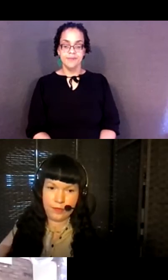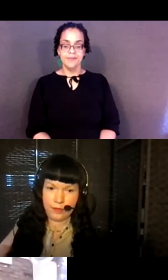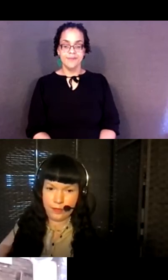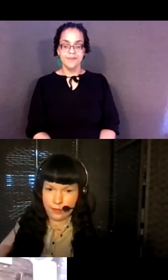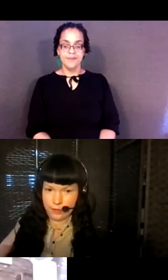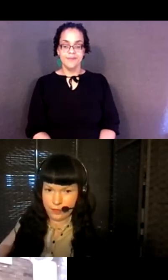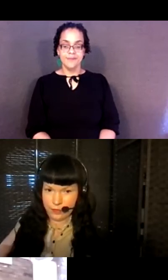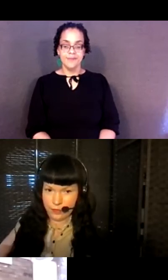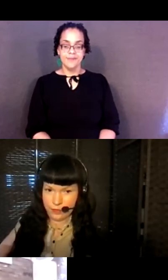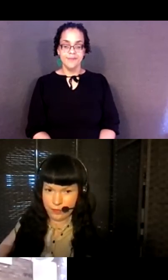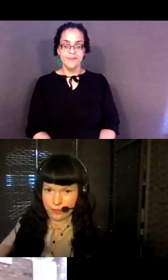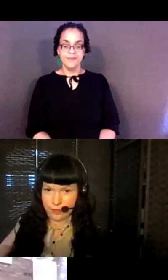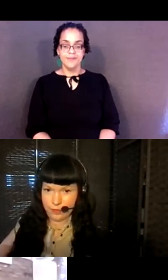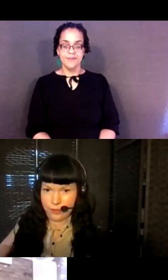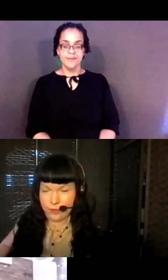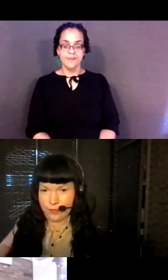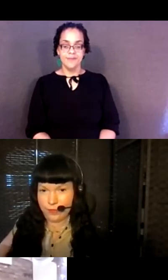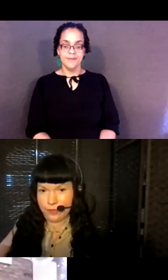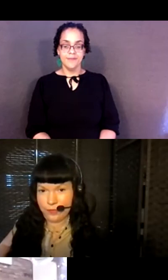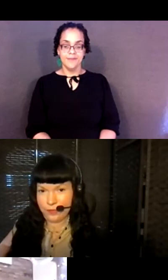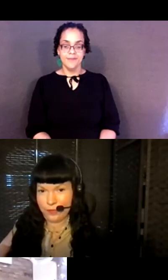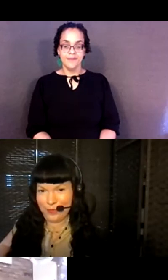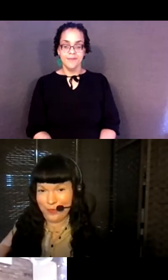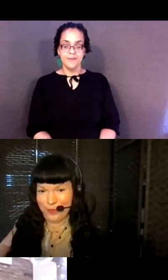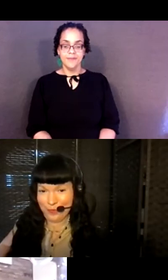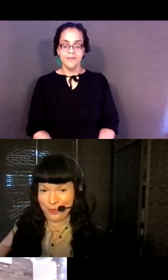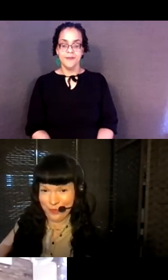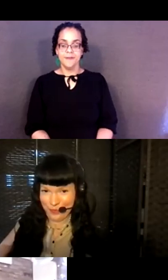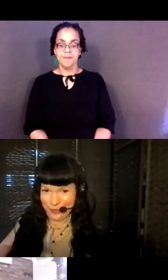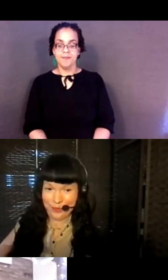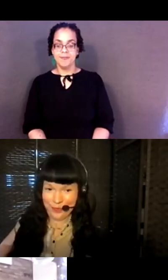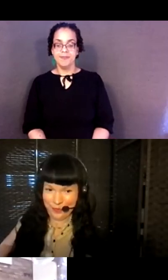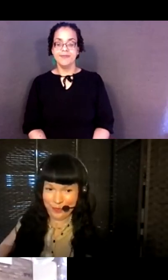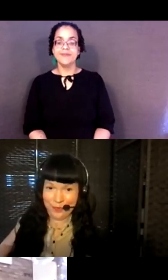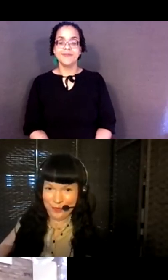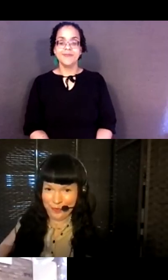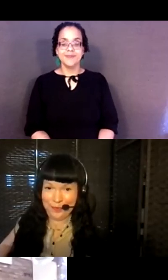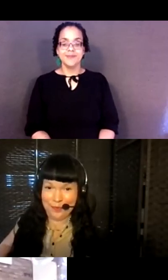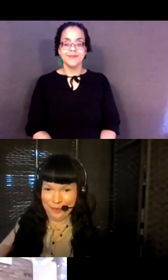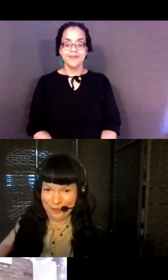to ensure accessibility is provided successfully.